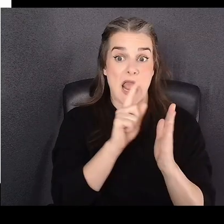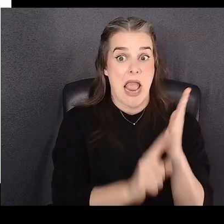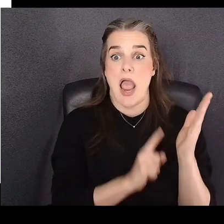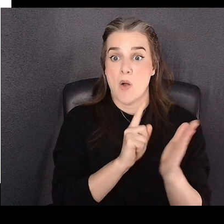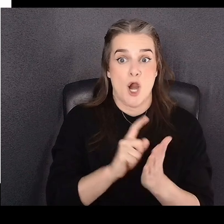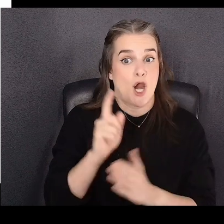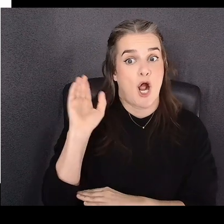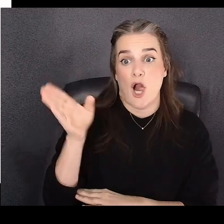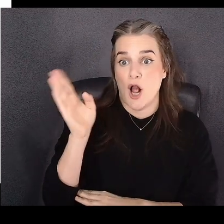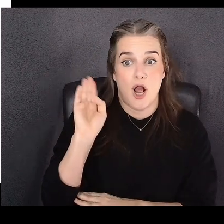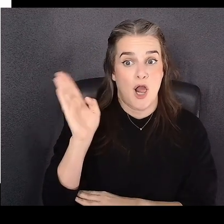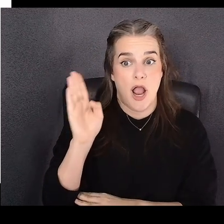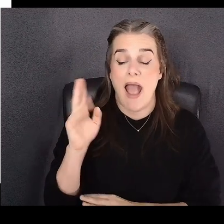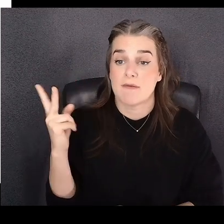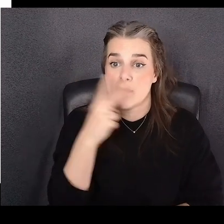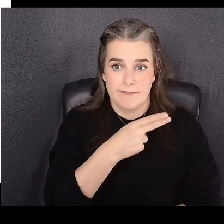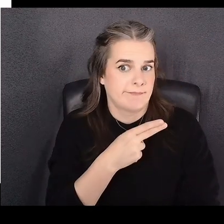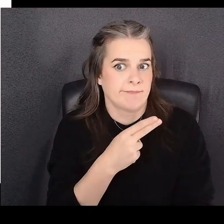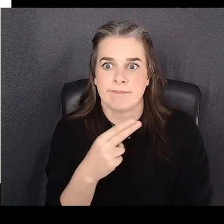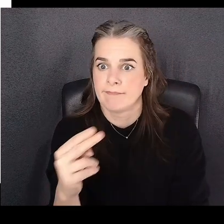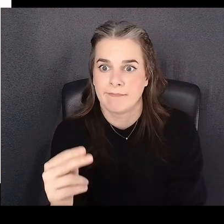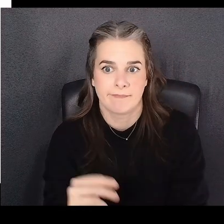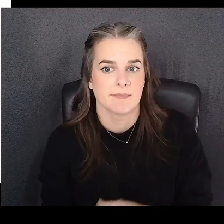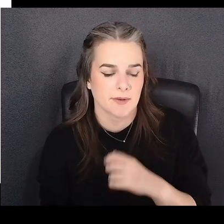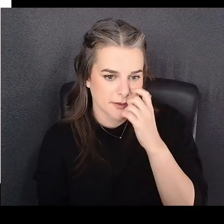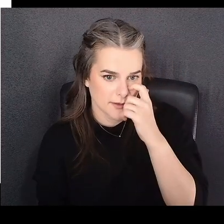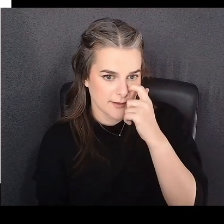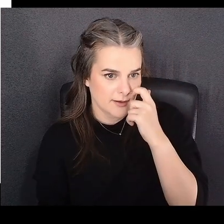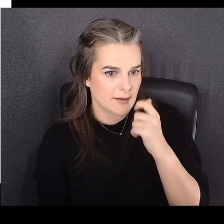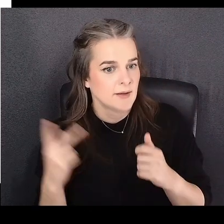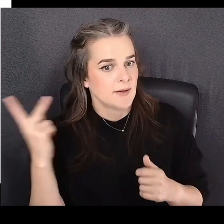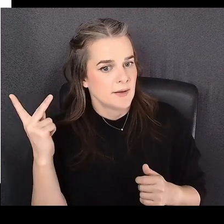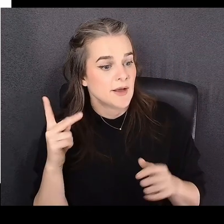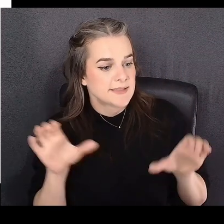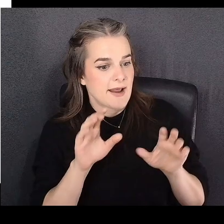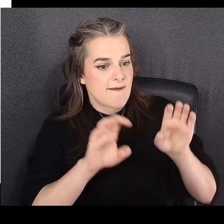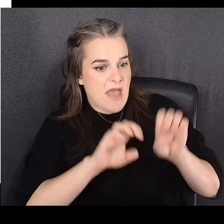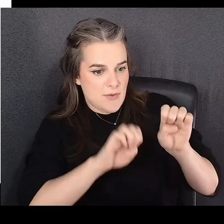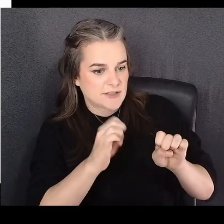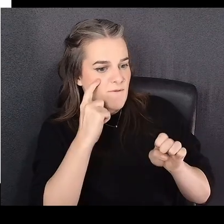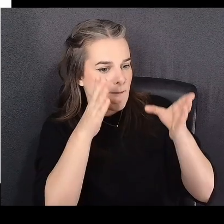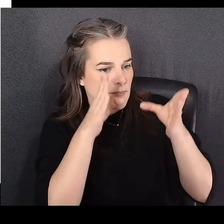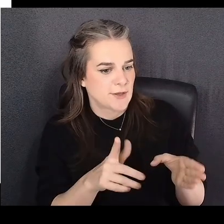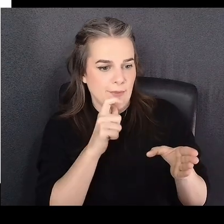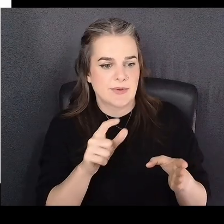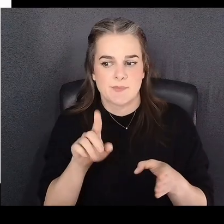Jan and I just did an evaluation for somebody that was just really limited and just feeling stuck.